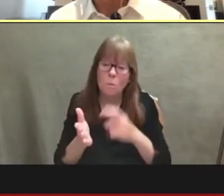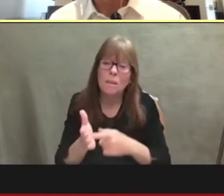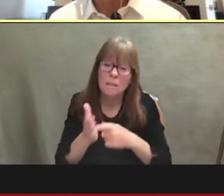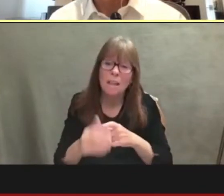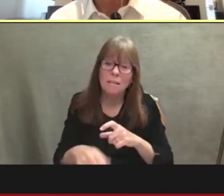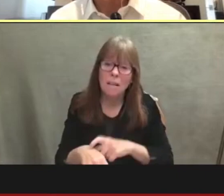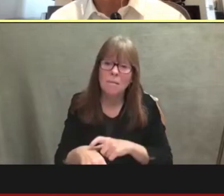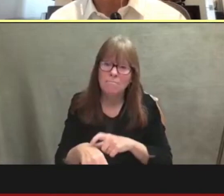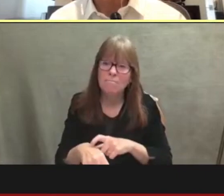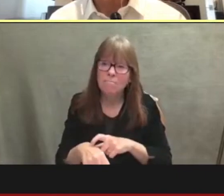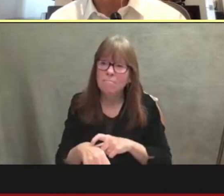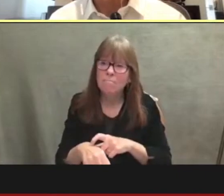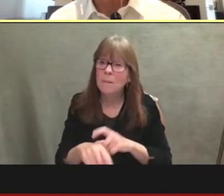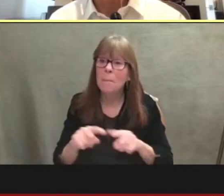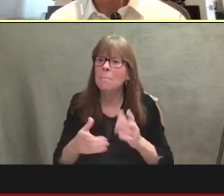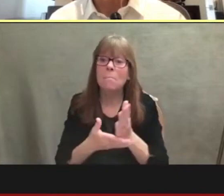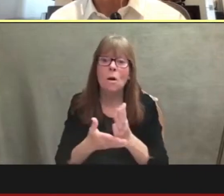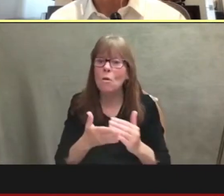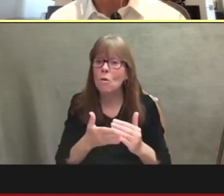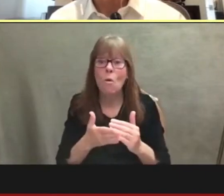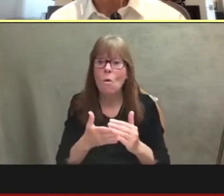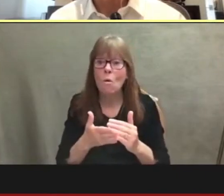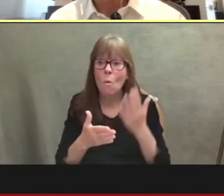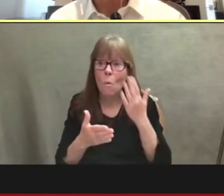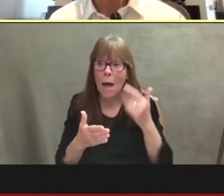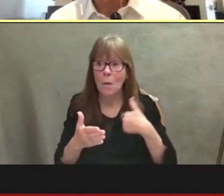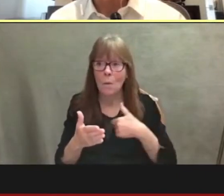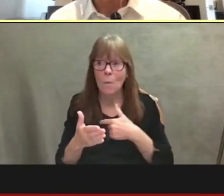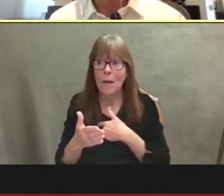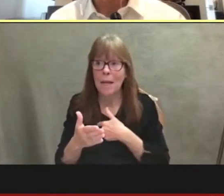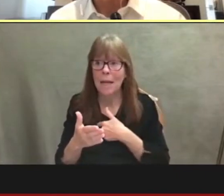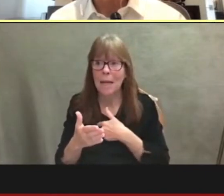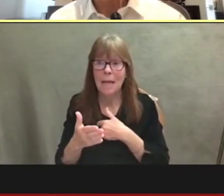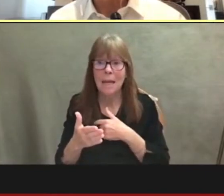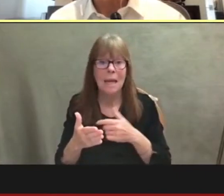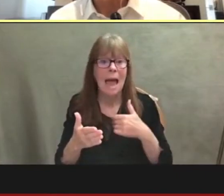But part of the goal for bringing this—for holding this conference and bringing people